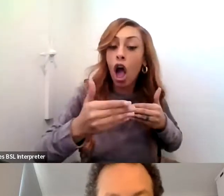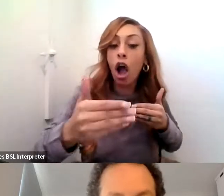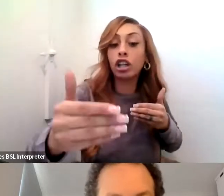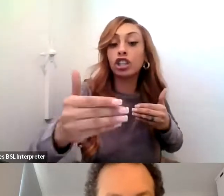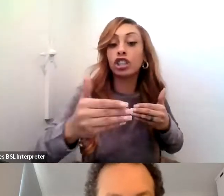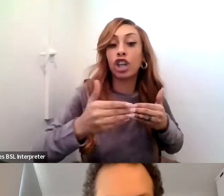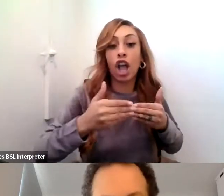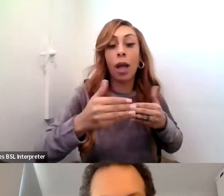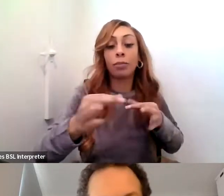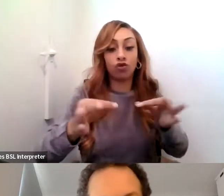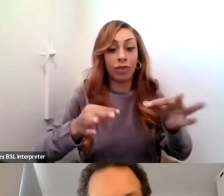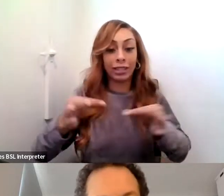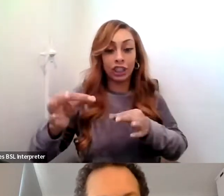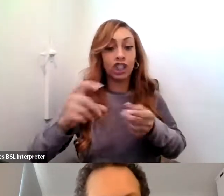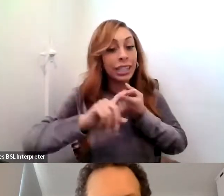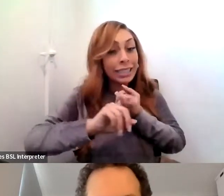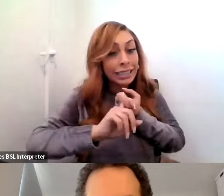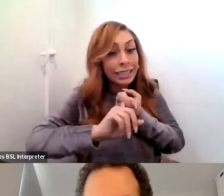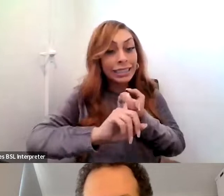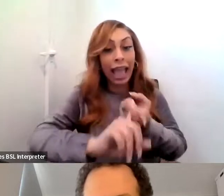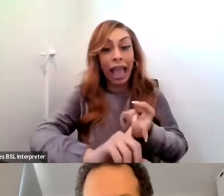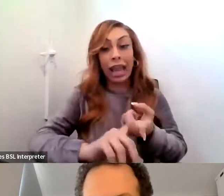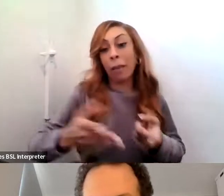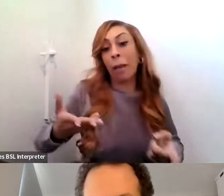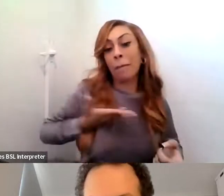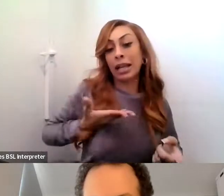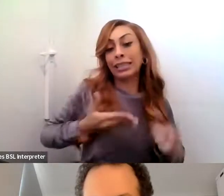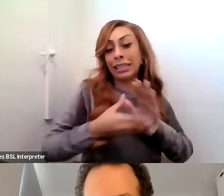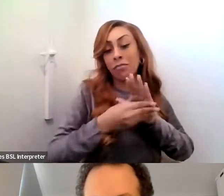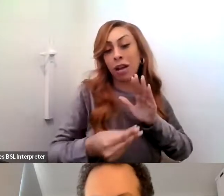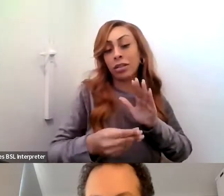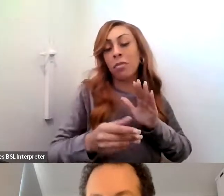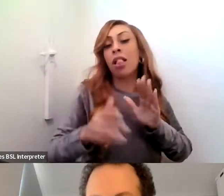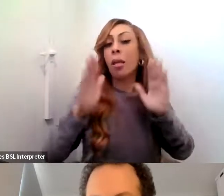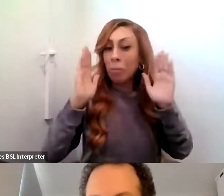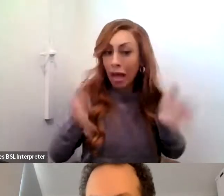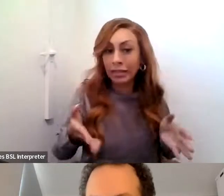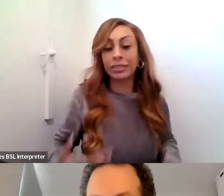which I think was a really interesting point to make. I wondered if I could ask you briefly to expand upon that.